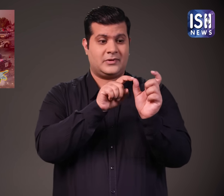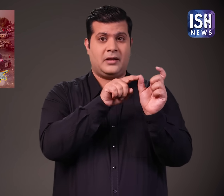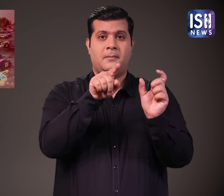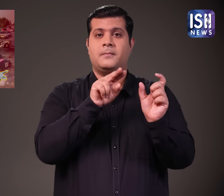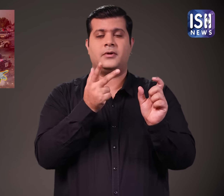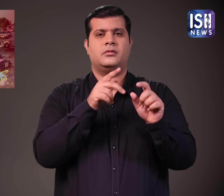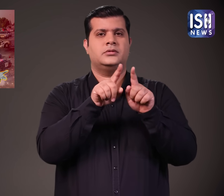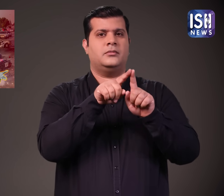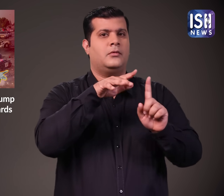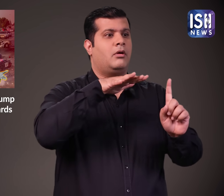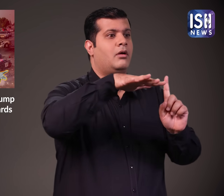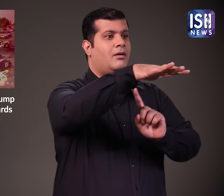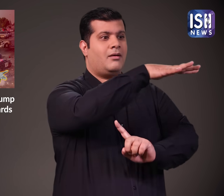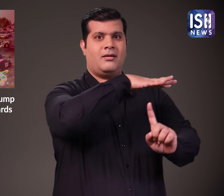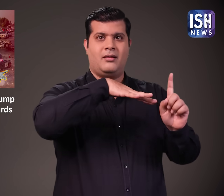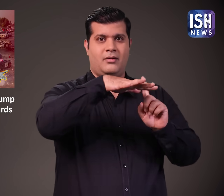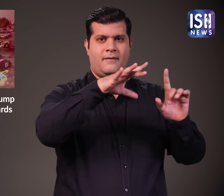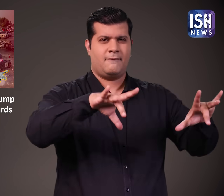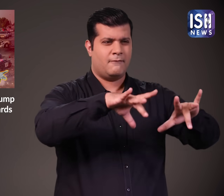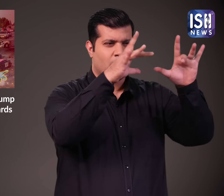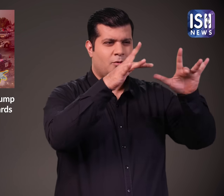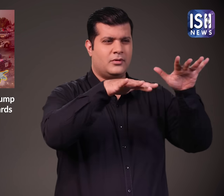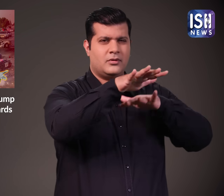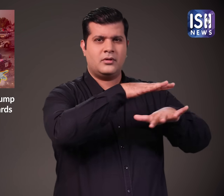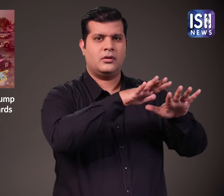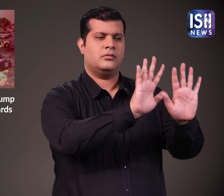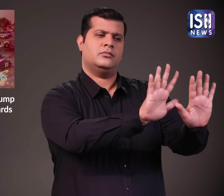Sanctuary is a place like a dense forest,